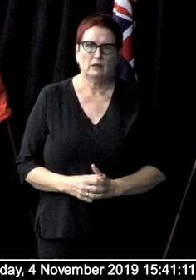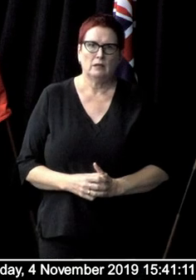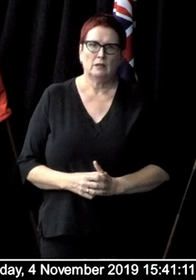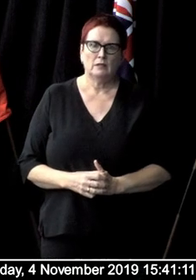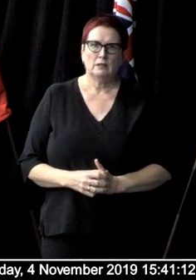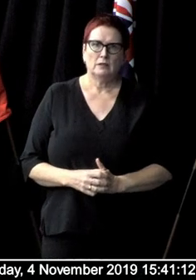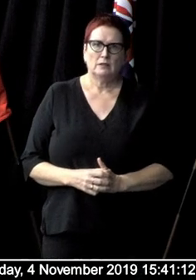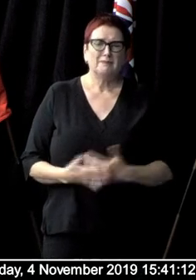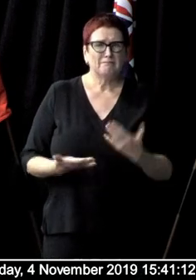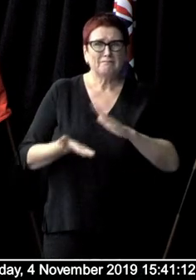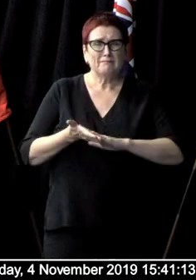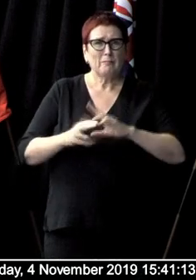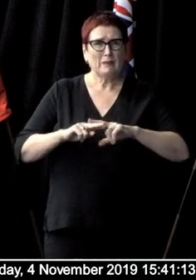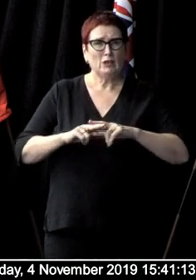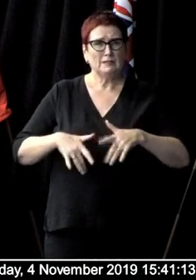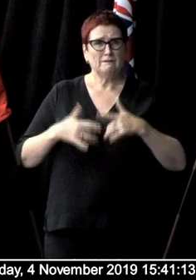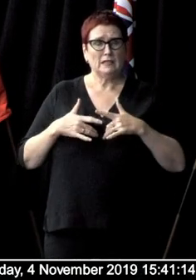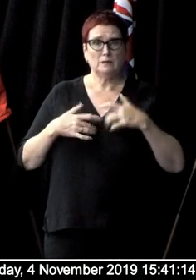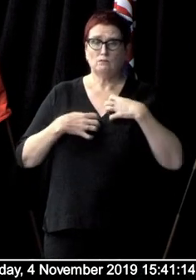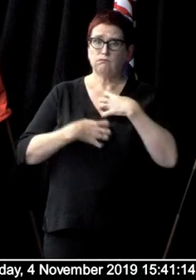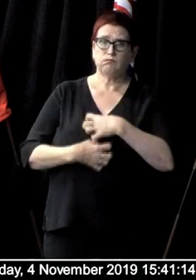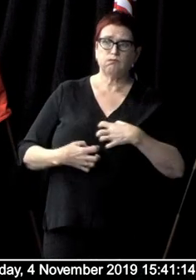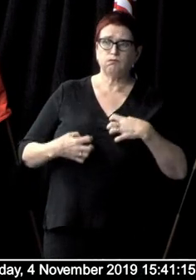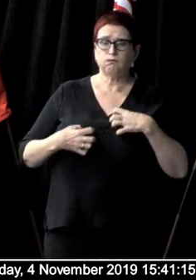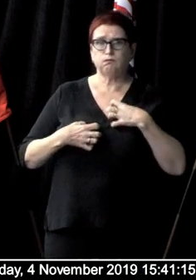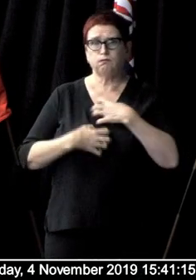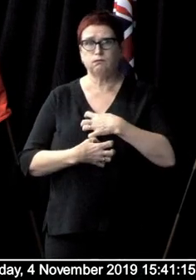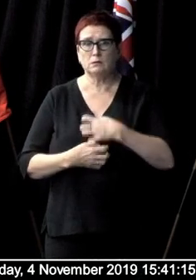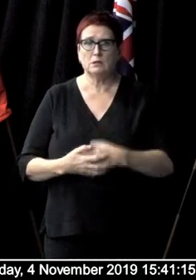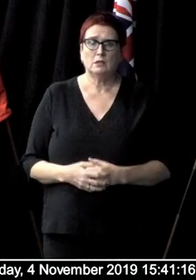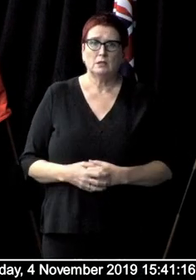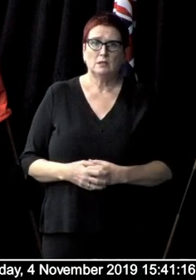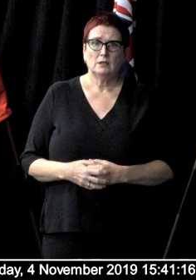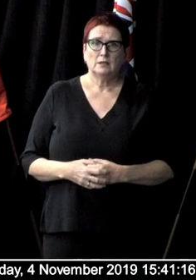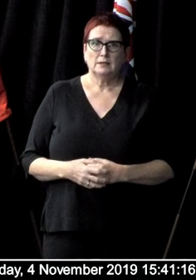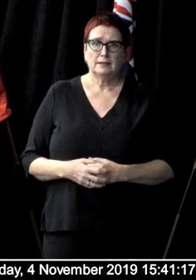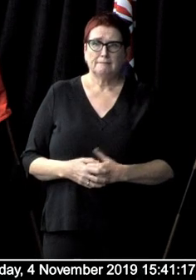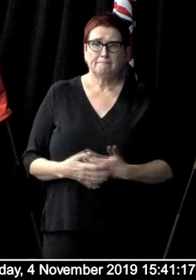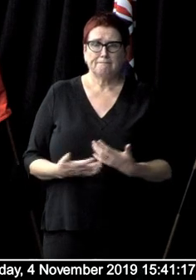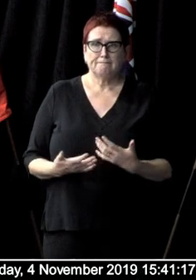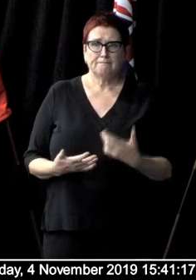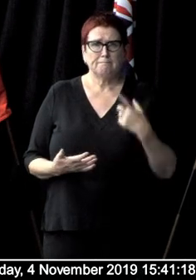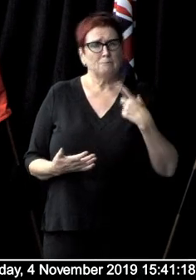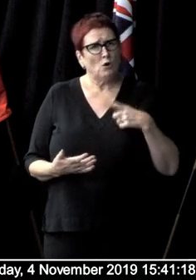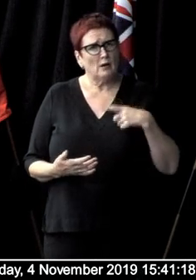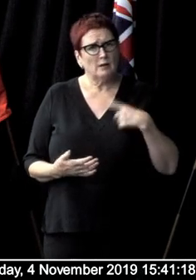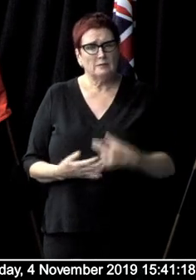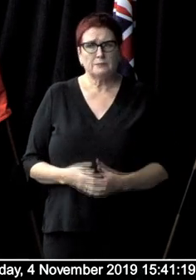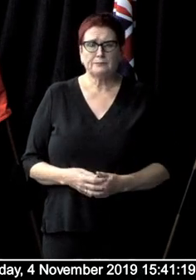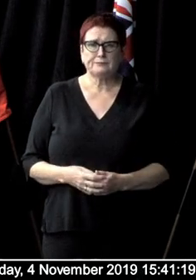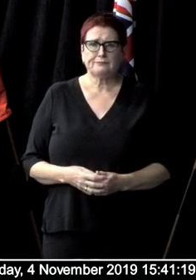of frustration because from the parents’ point of view, none of the supports that